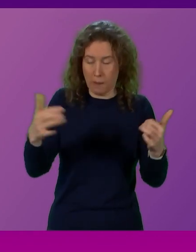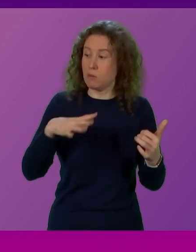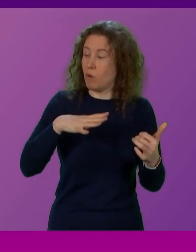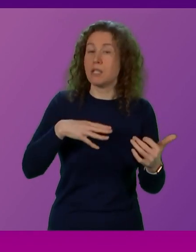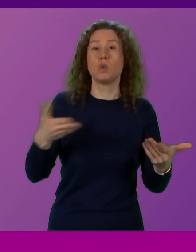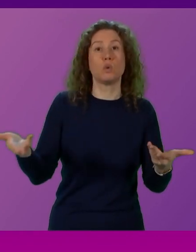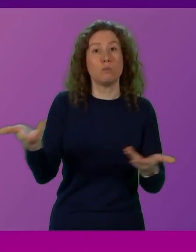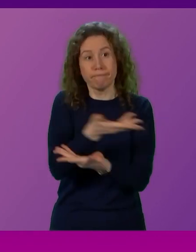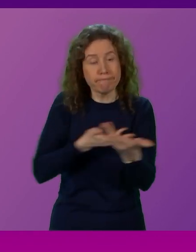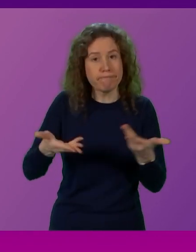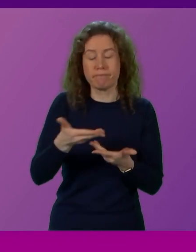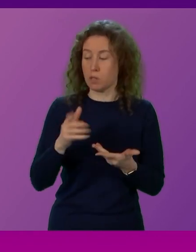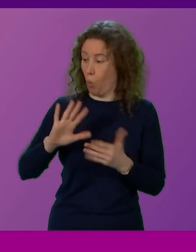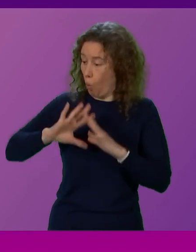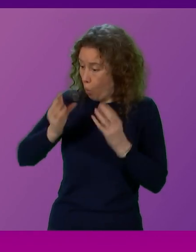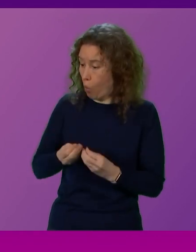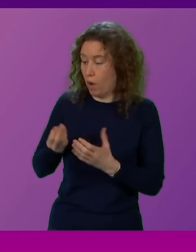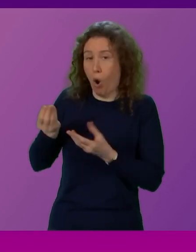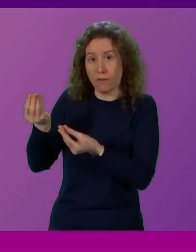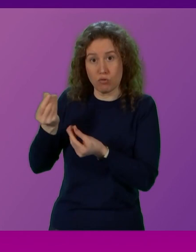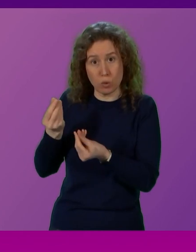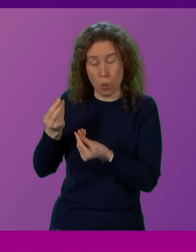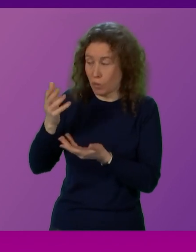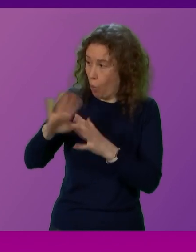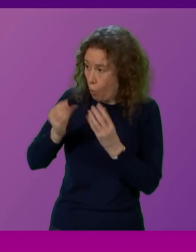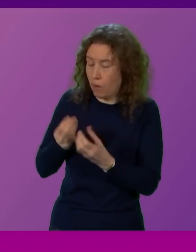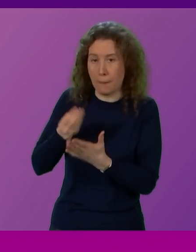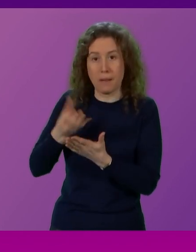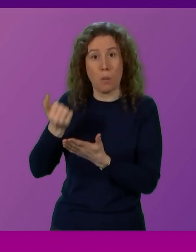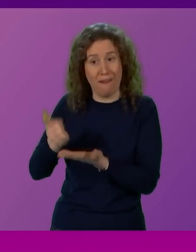All the resources that we have are allocated within that draft budget.